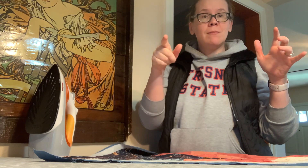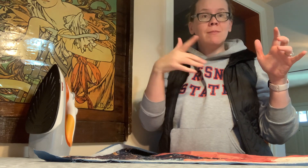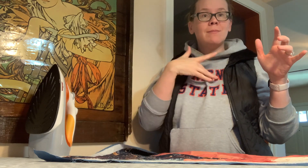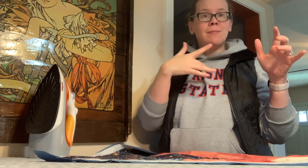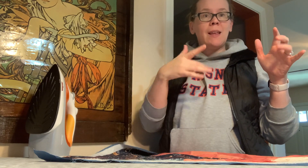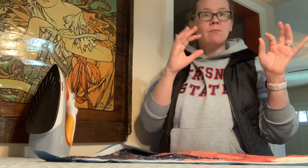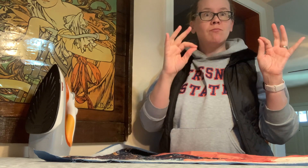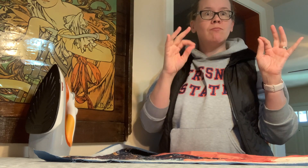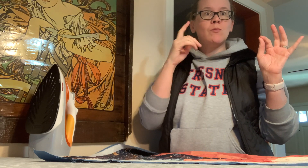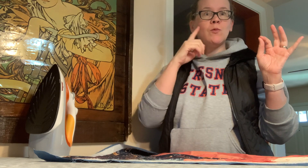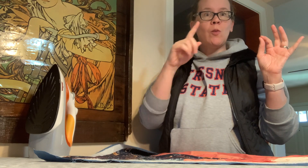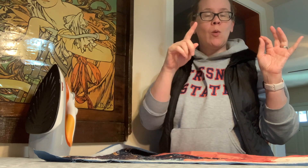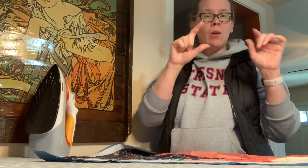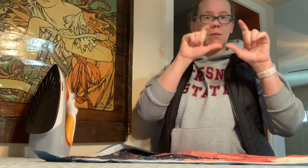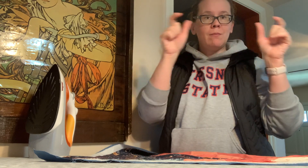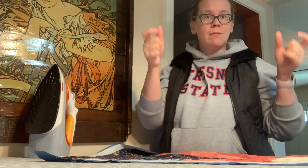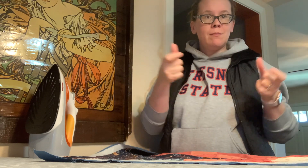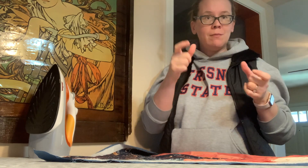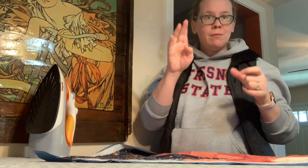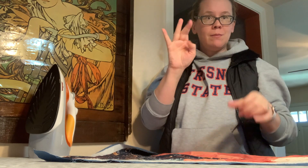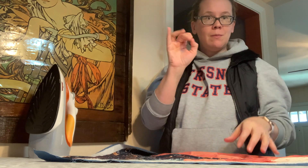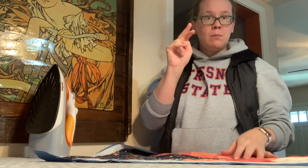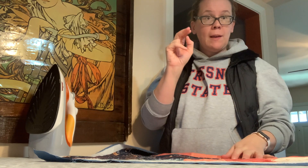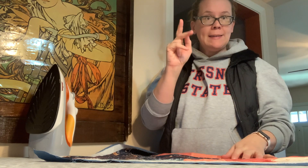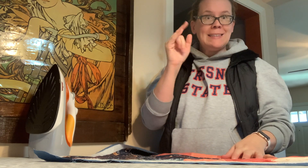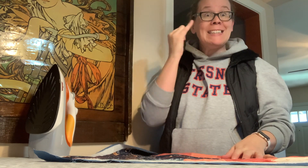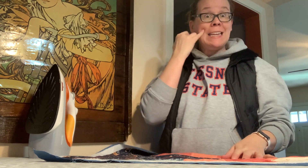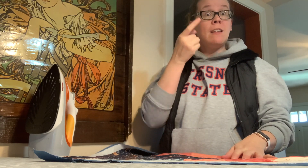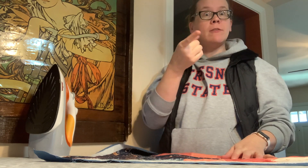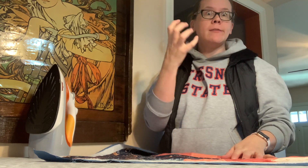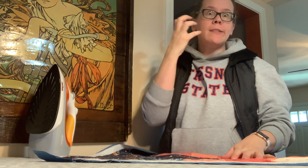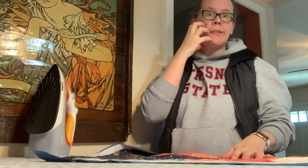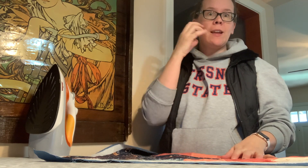space because you can always, uh, once you've trimmed it off, you can turn it into the binding.